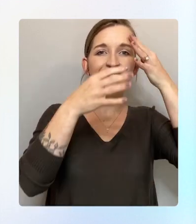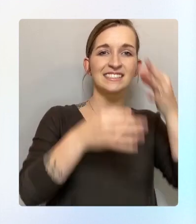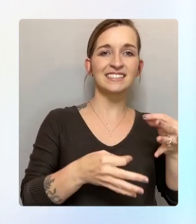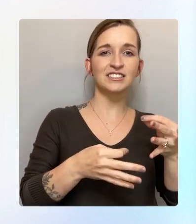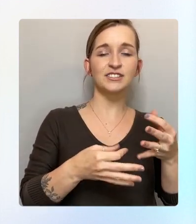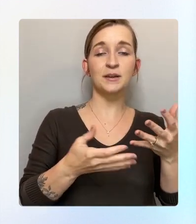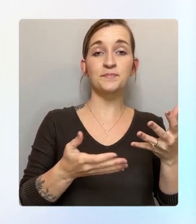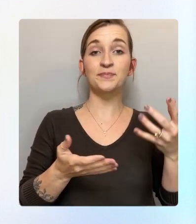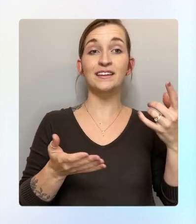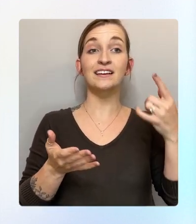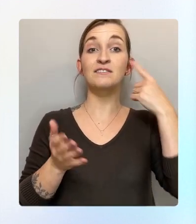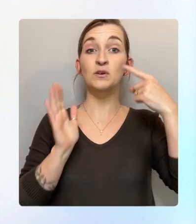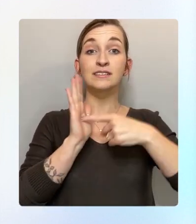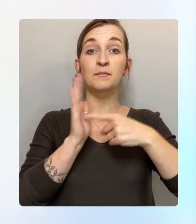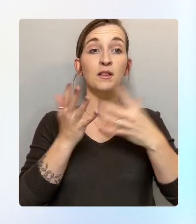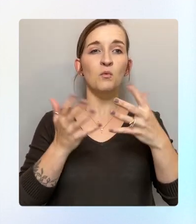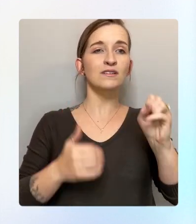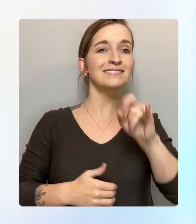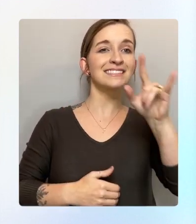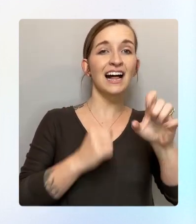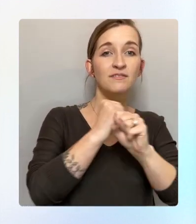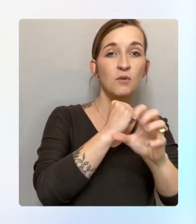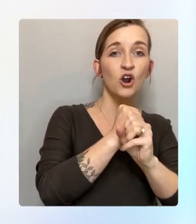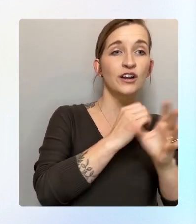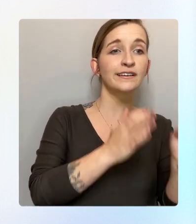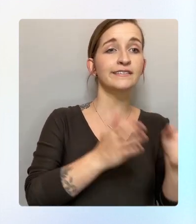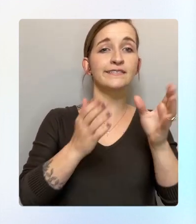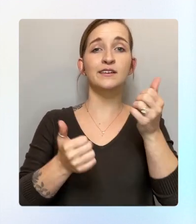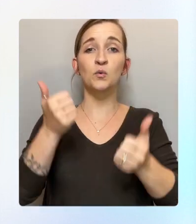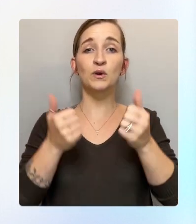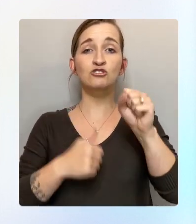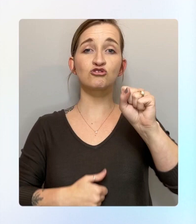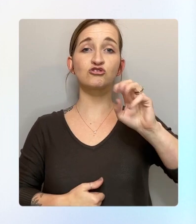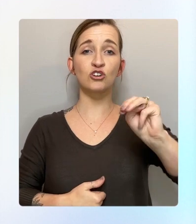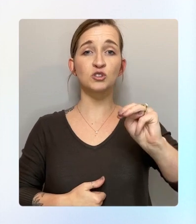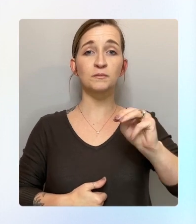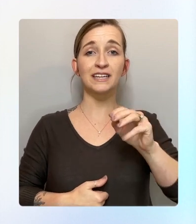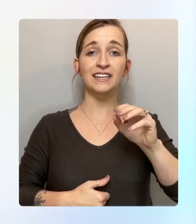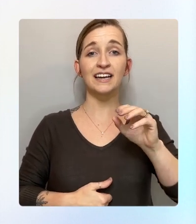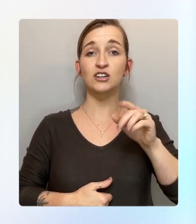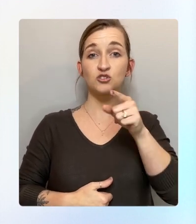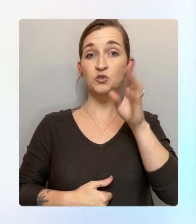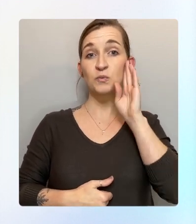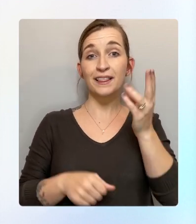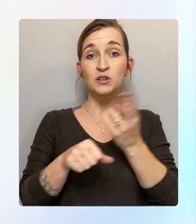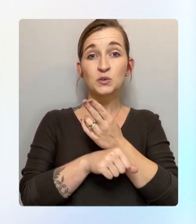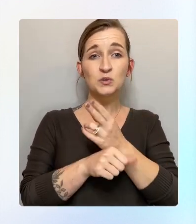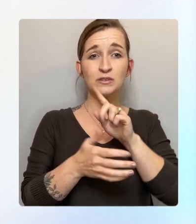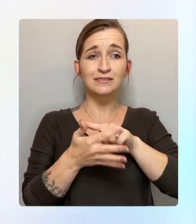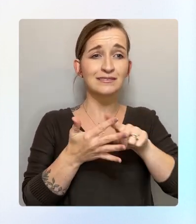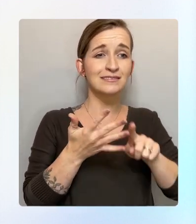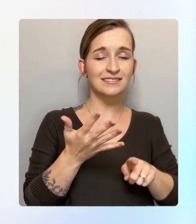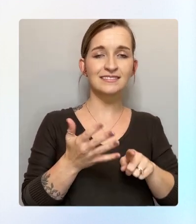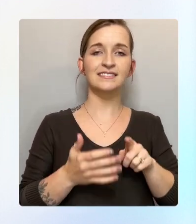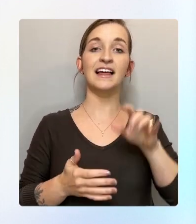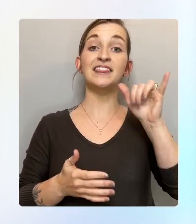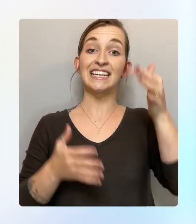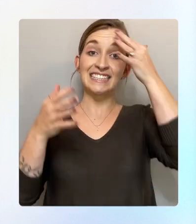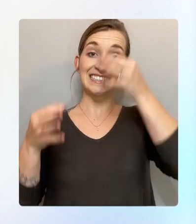what style of marketing assets you'll produce, and which social media channels you'll lean into. These decisions will determine